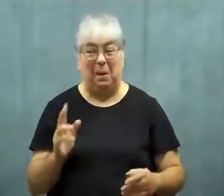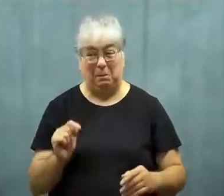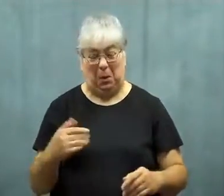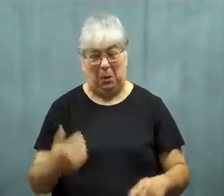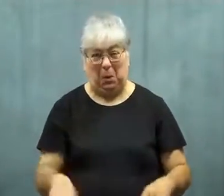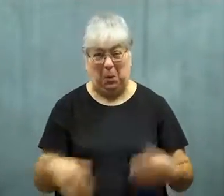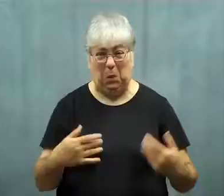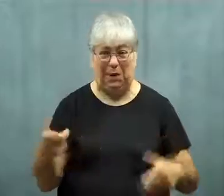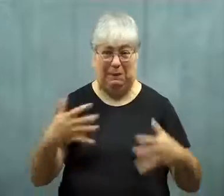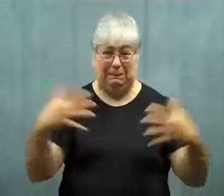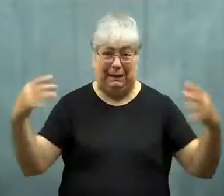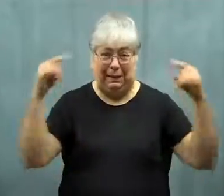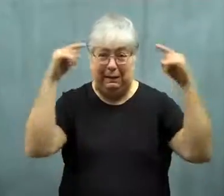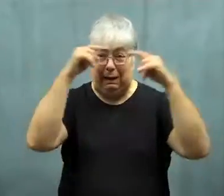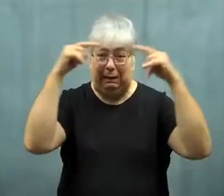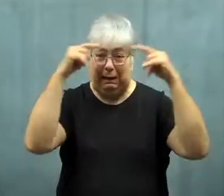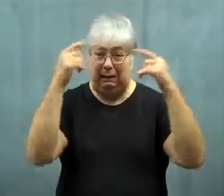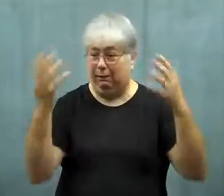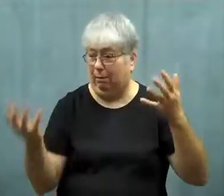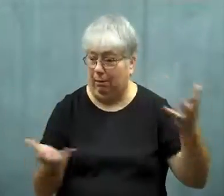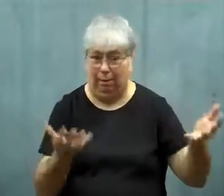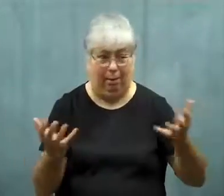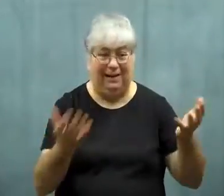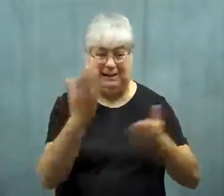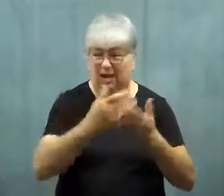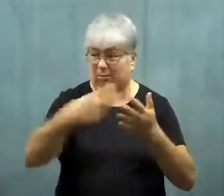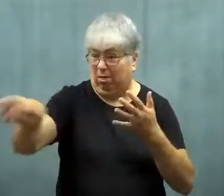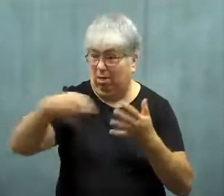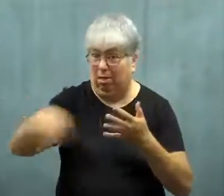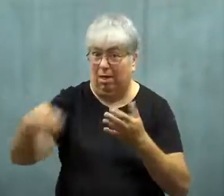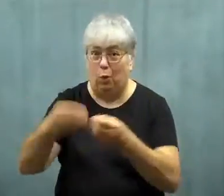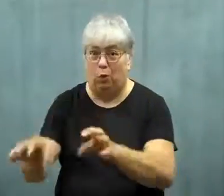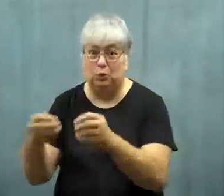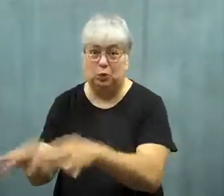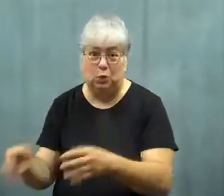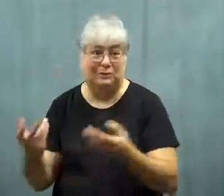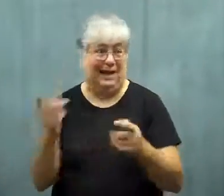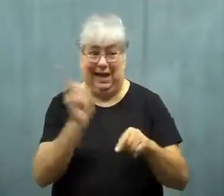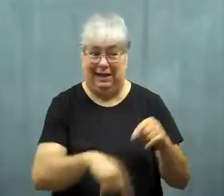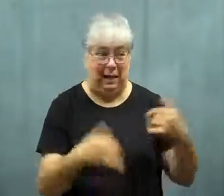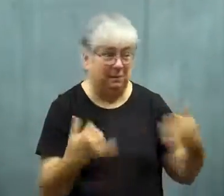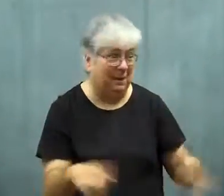He's in for a big headache. He'll be losing players to transfers.